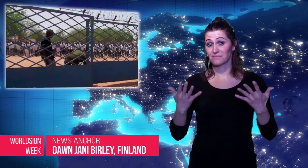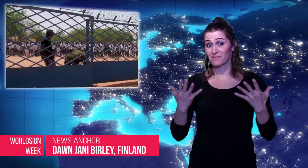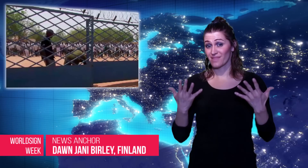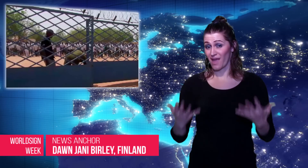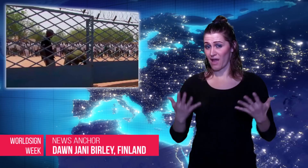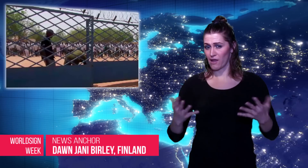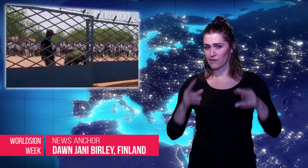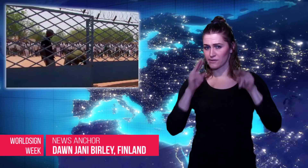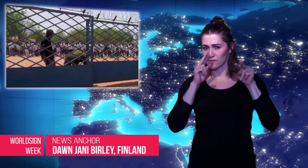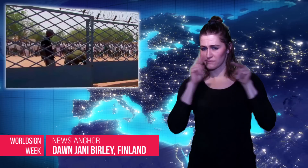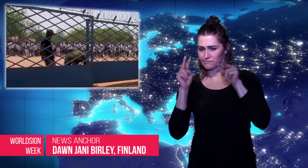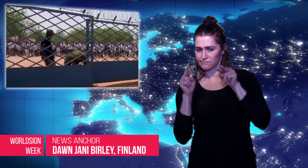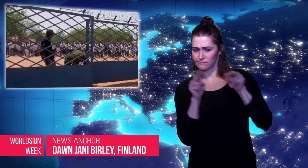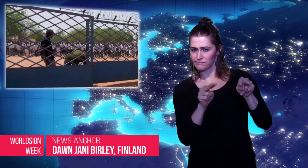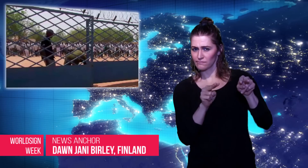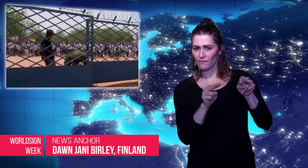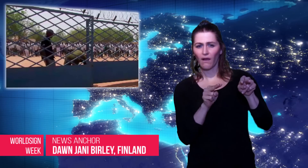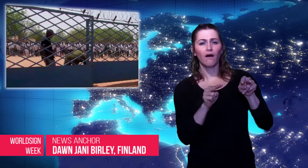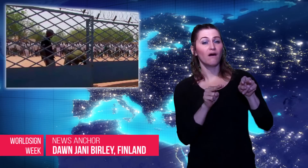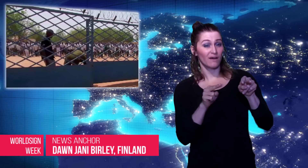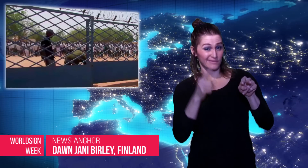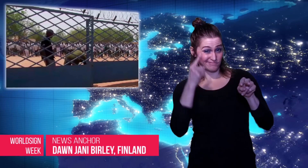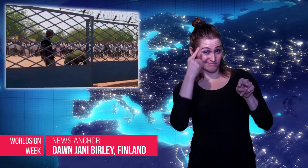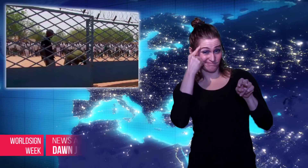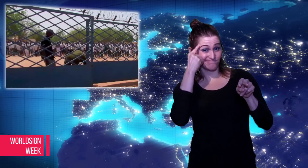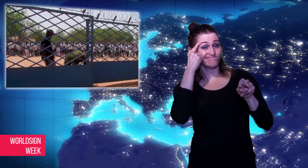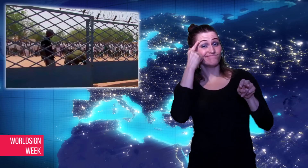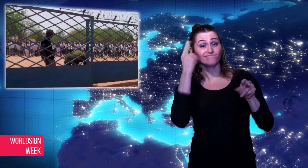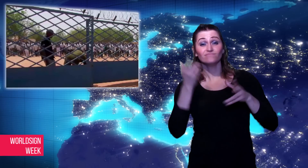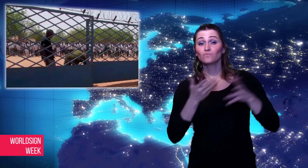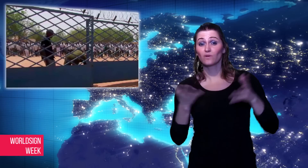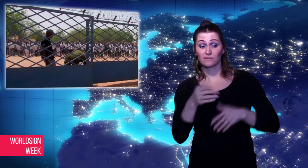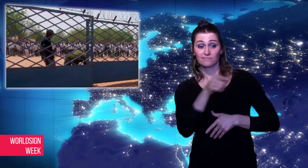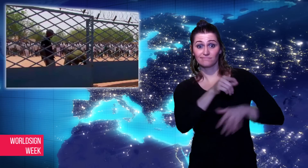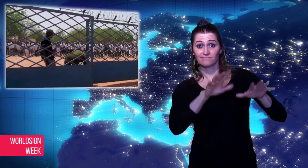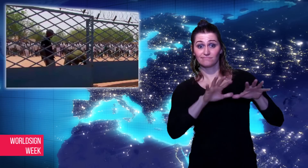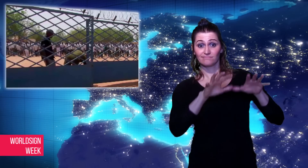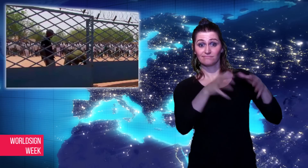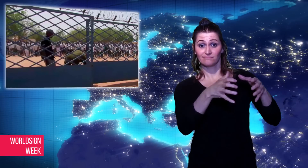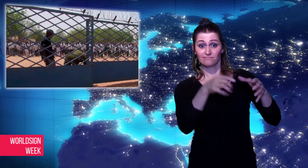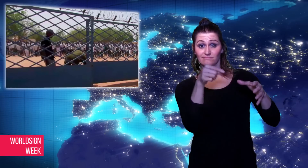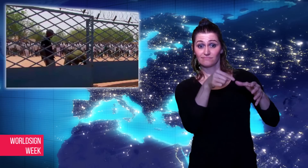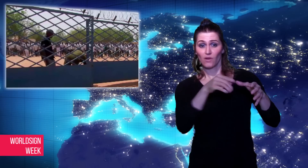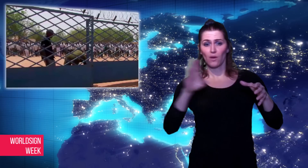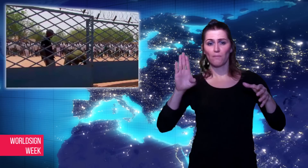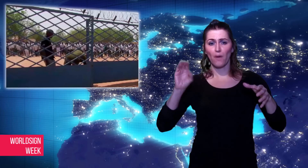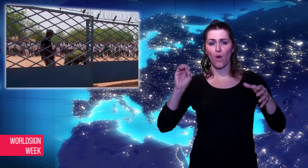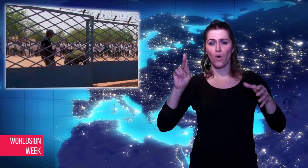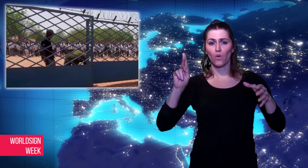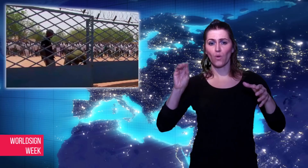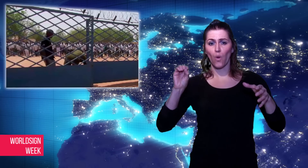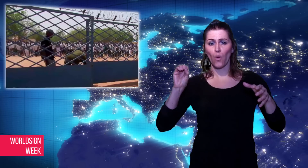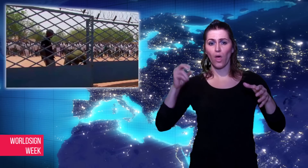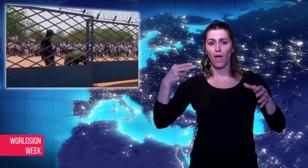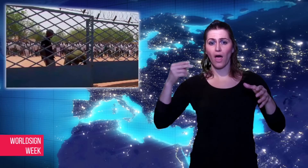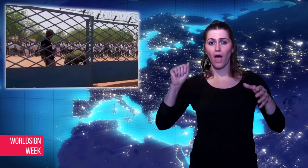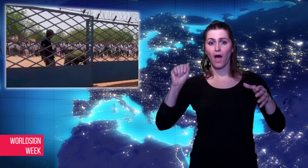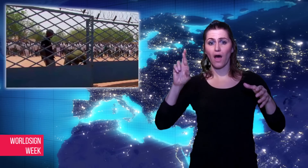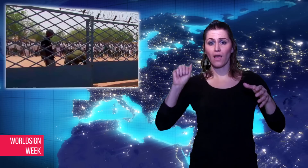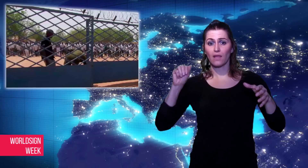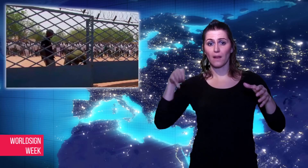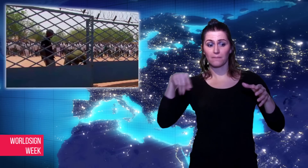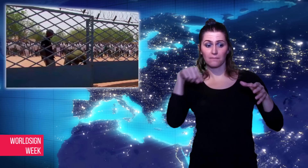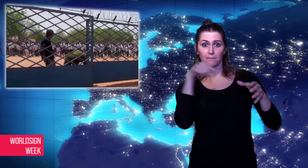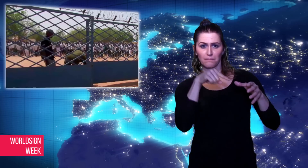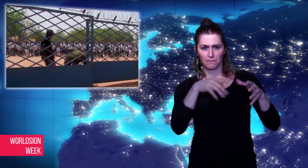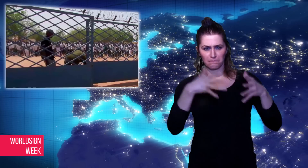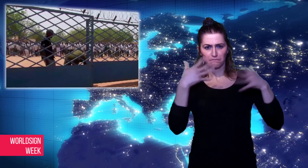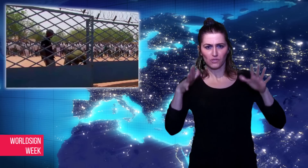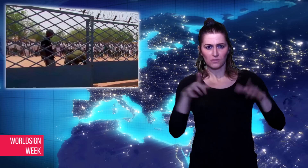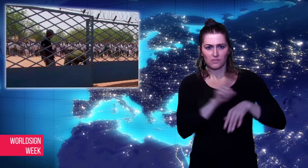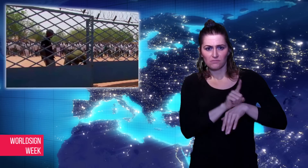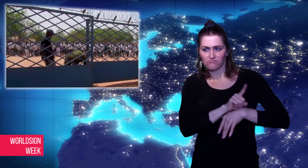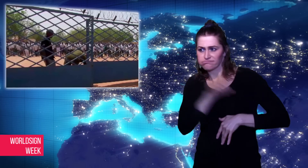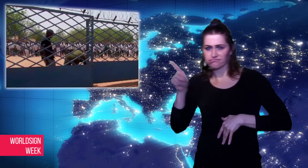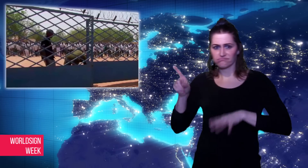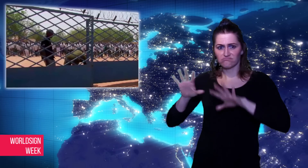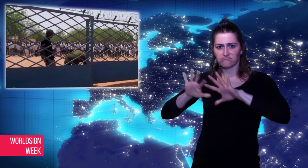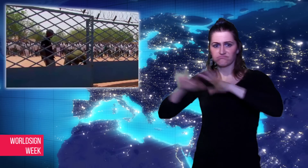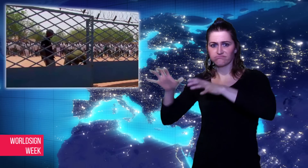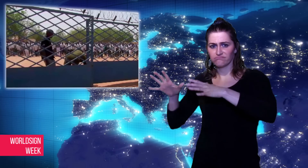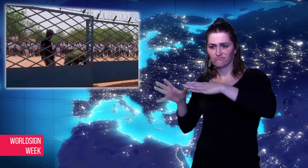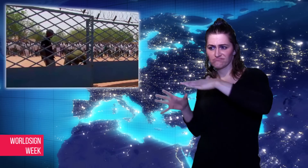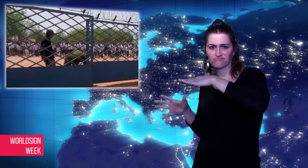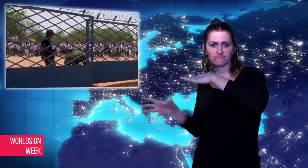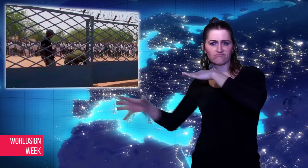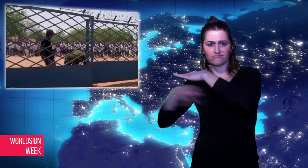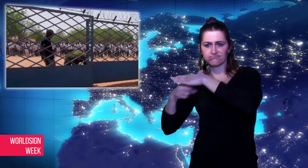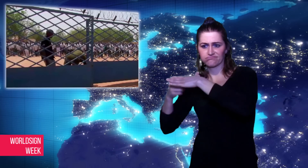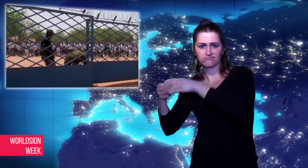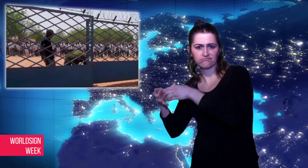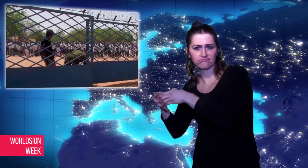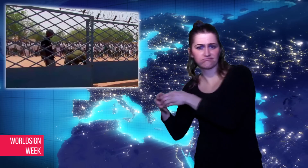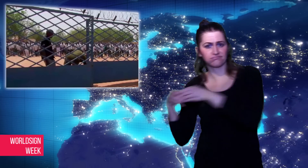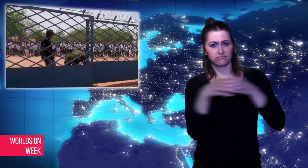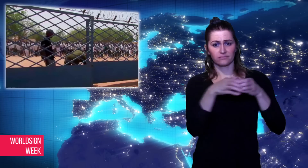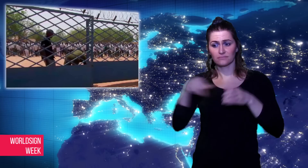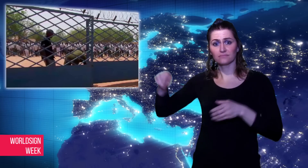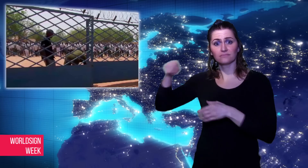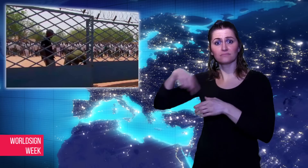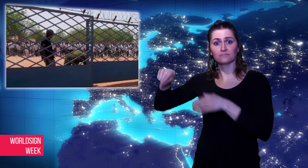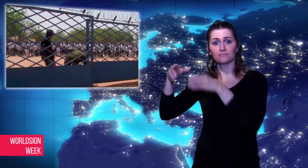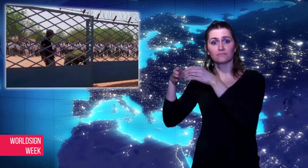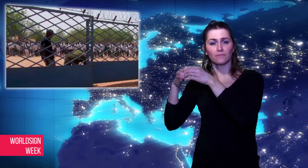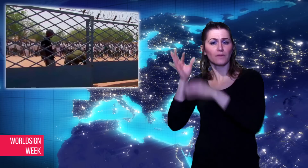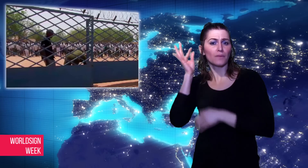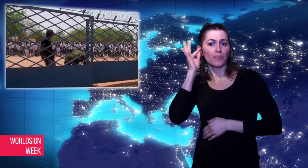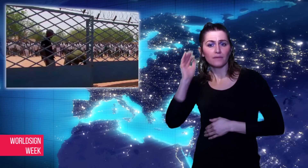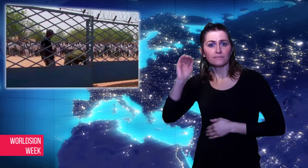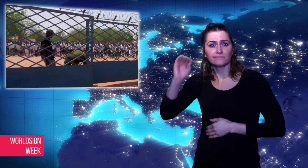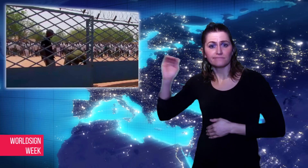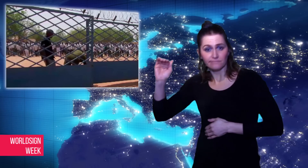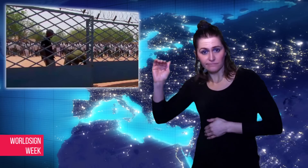Dawn: Boko Haram suspected of kidnapping girls again